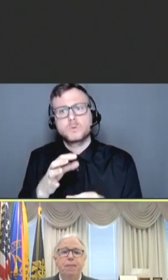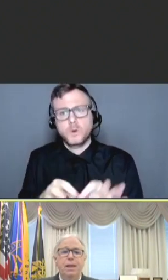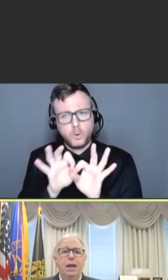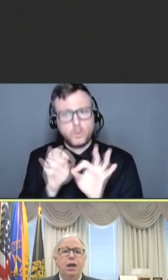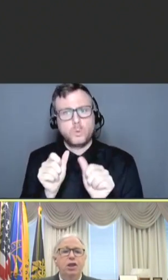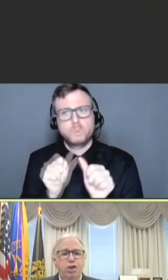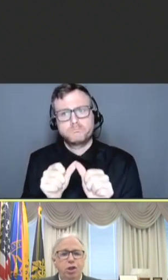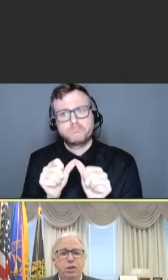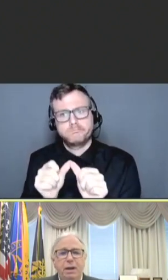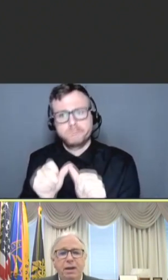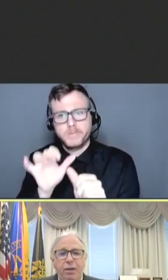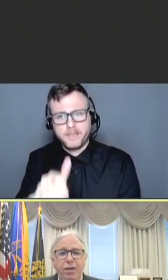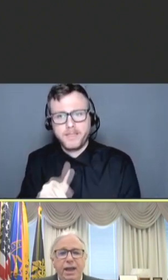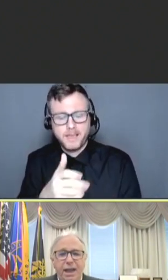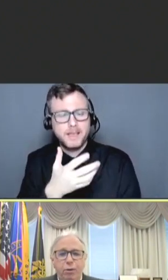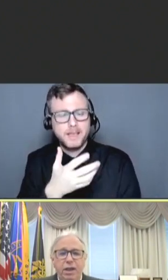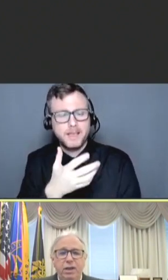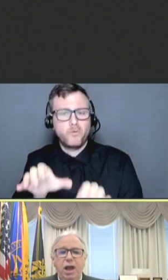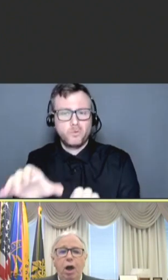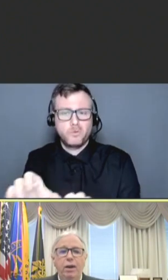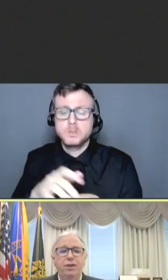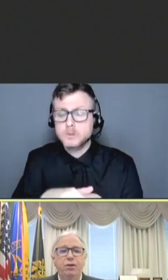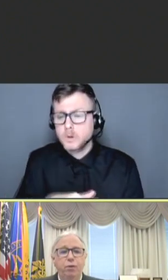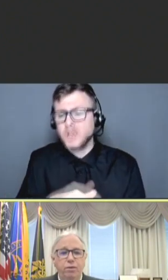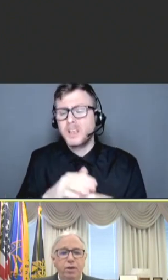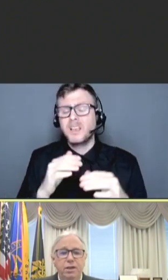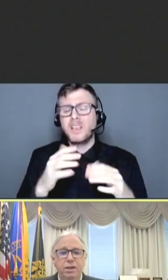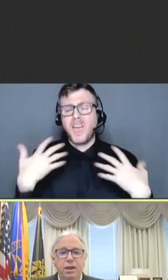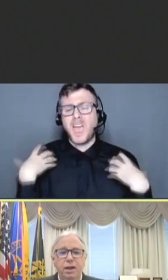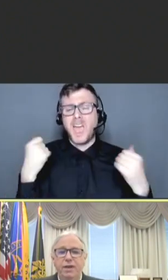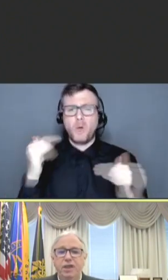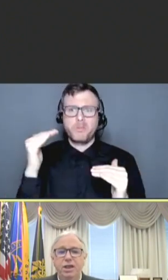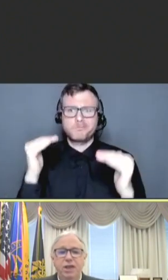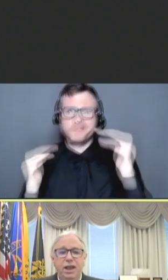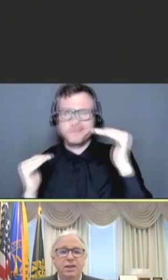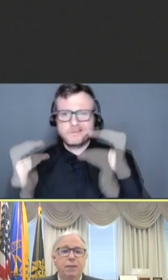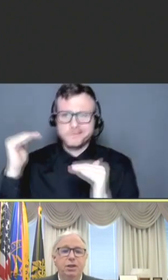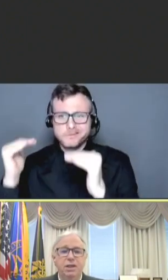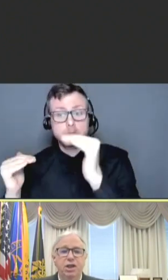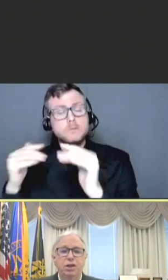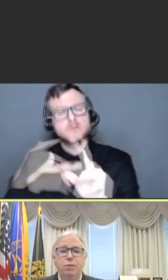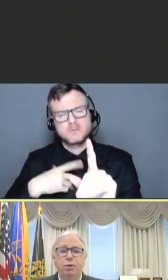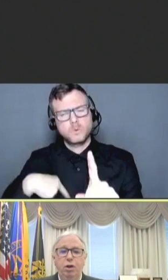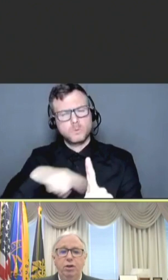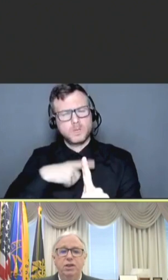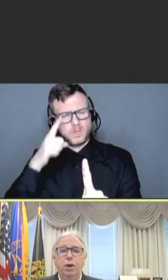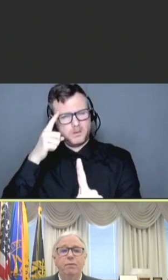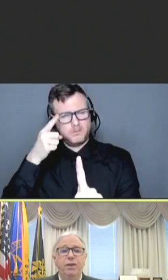Concerns about health inequities are at the forefront of HHS immunization priorities. So